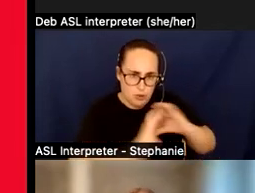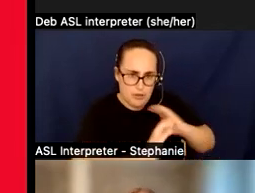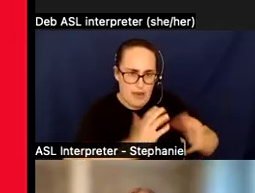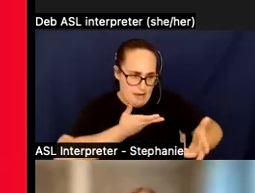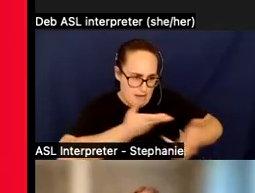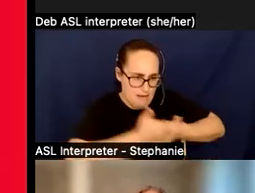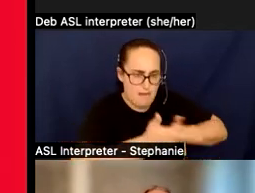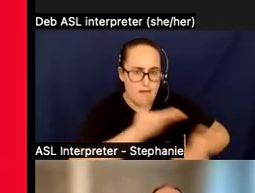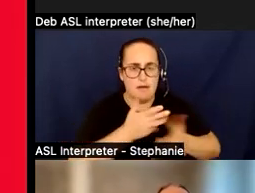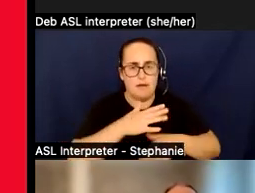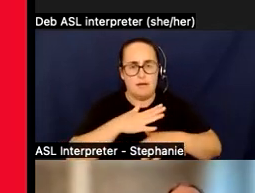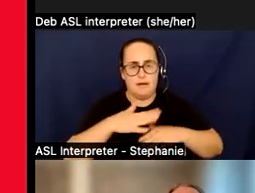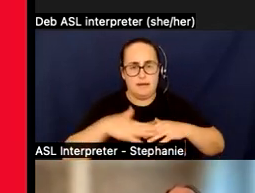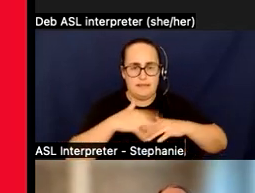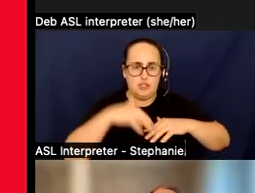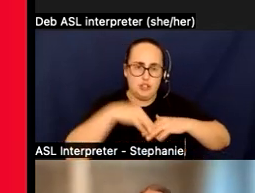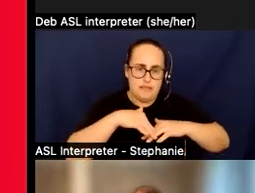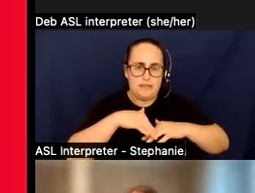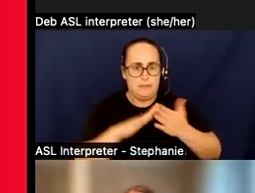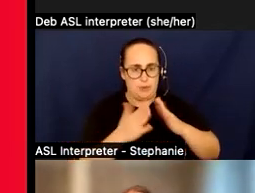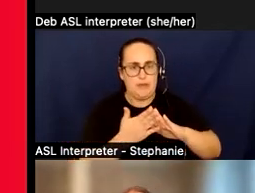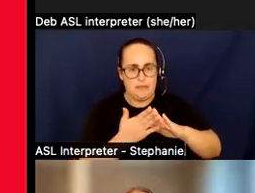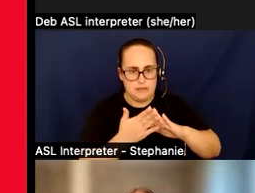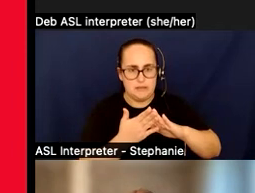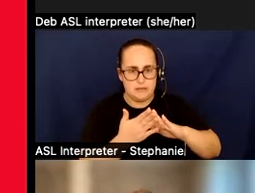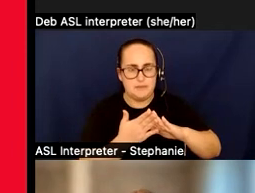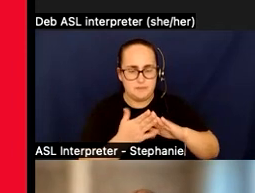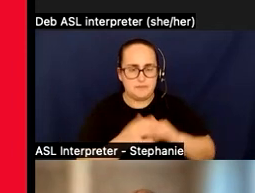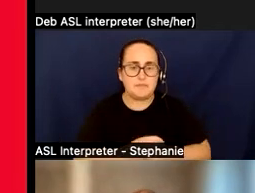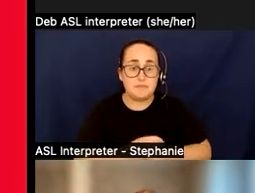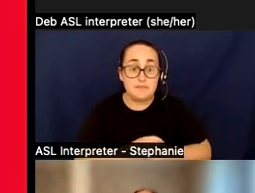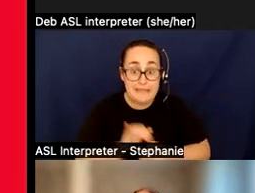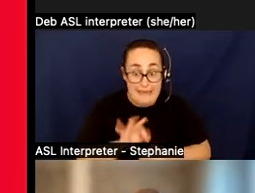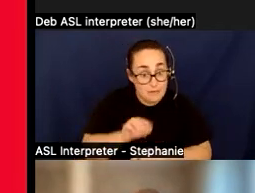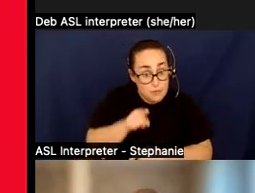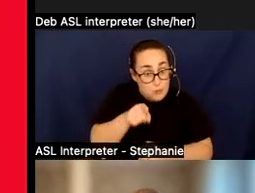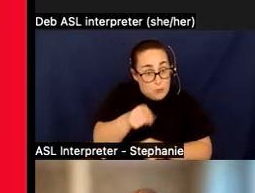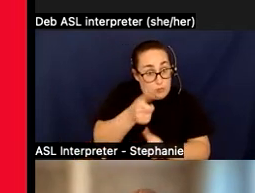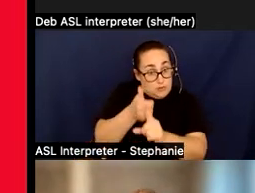appropriately. So if you're not Indigenous and your project includes or you want to include